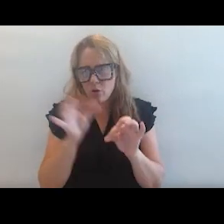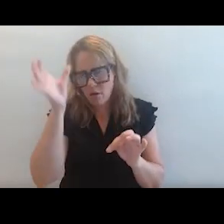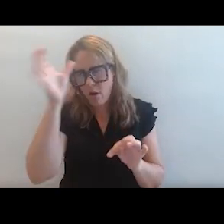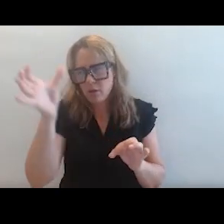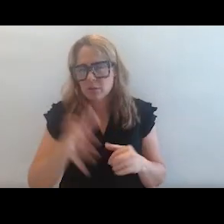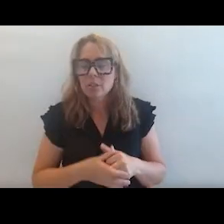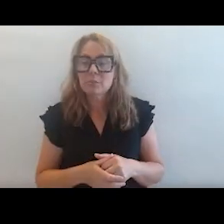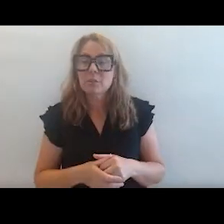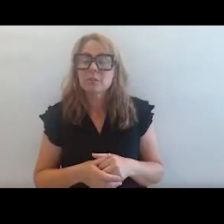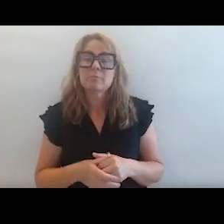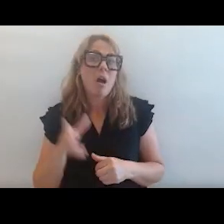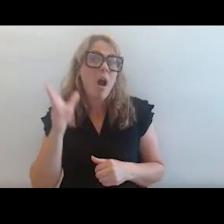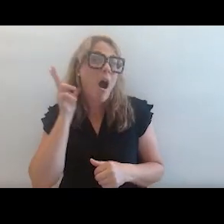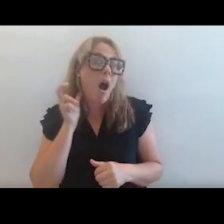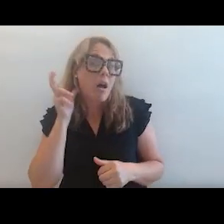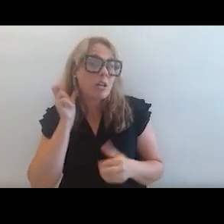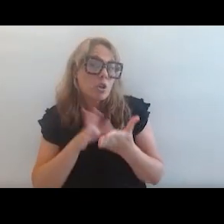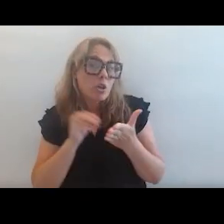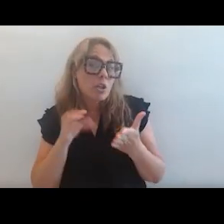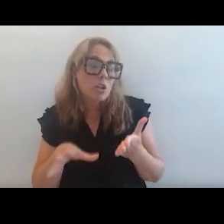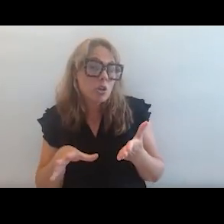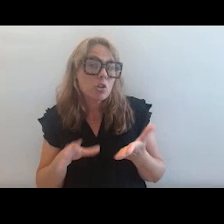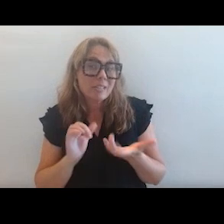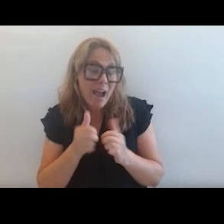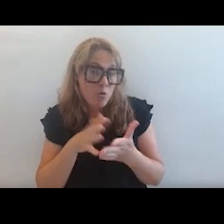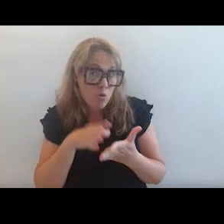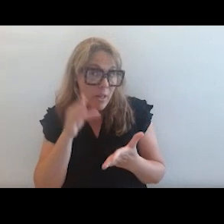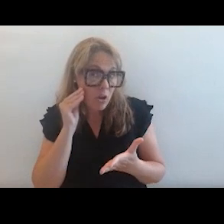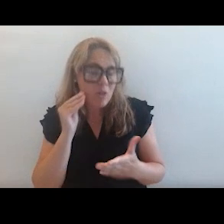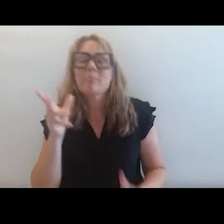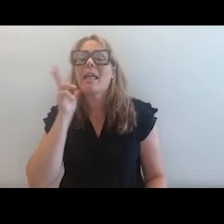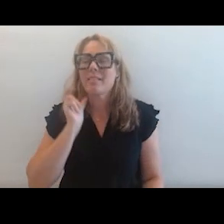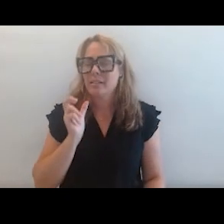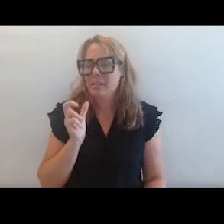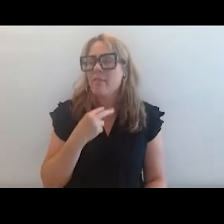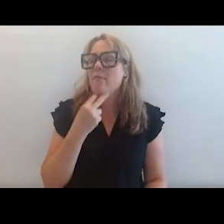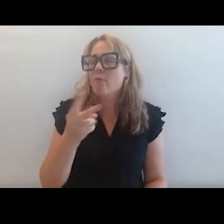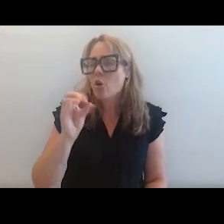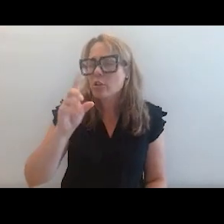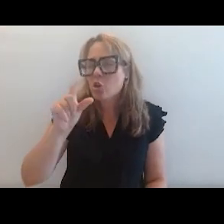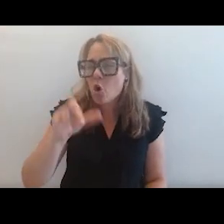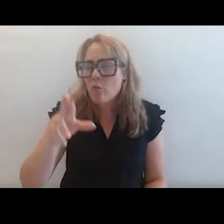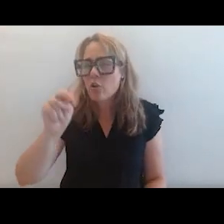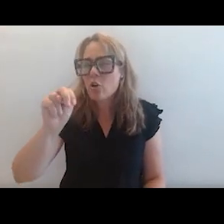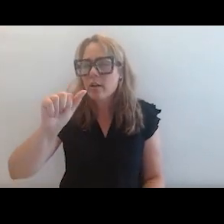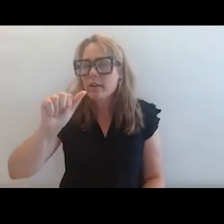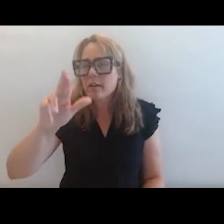Auditory learners learn by listening. They benefit from things like voiceover narration, audio clips,